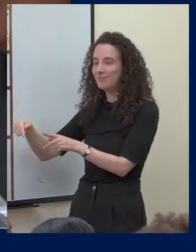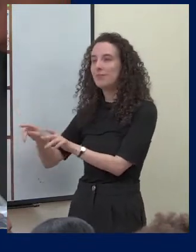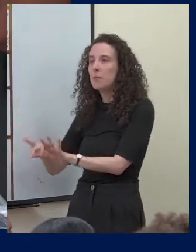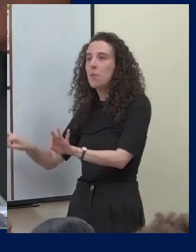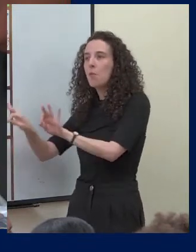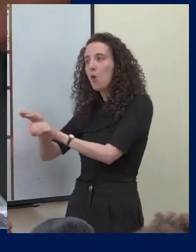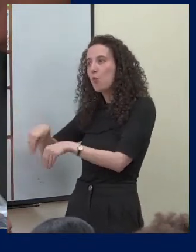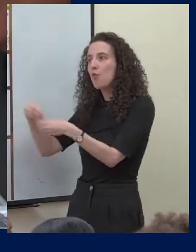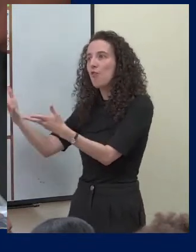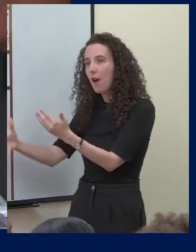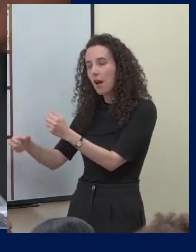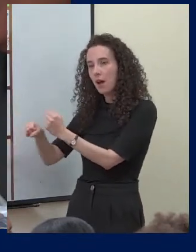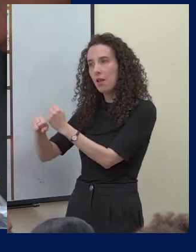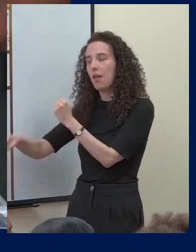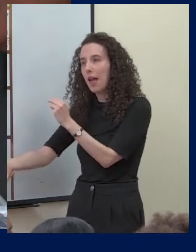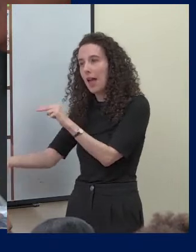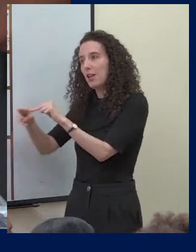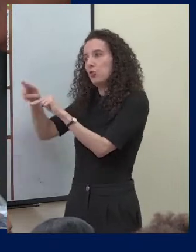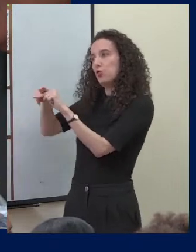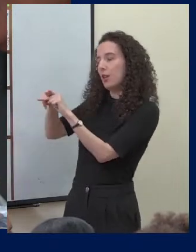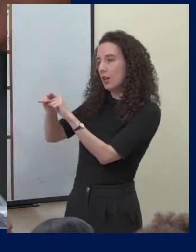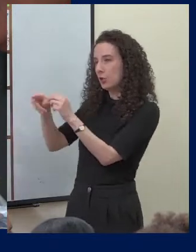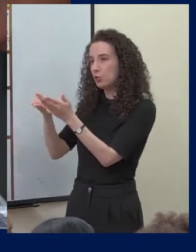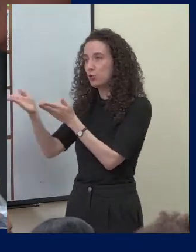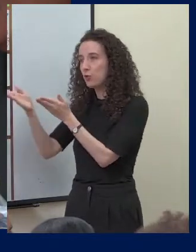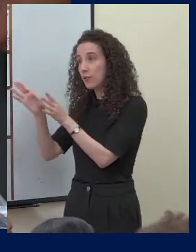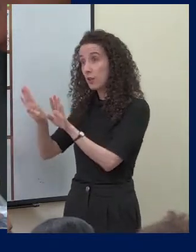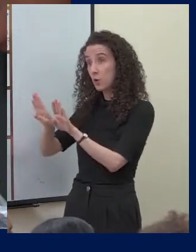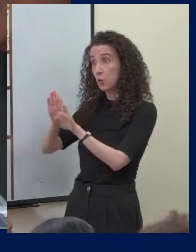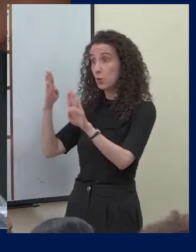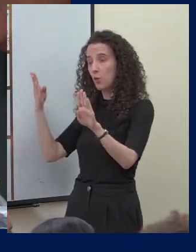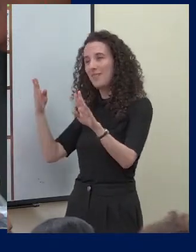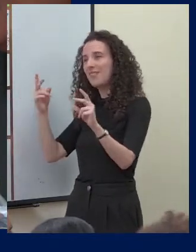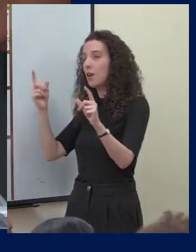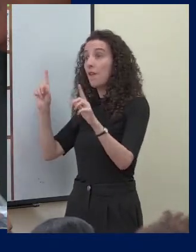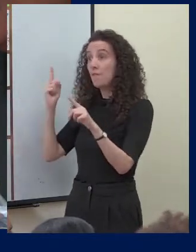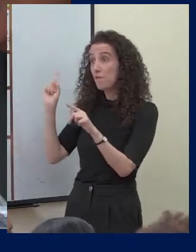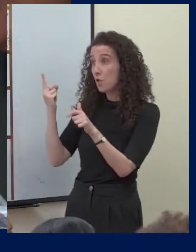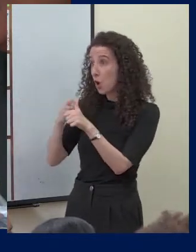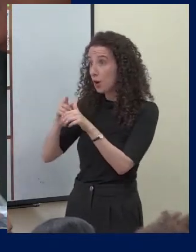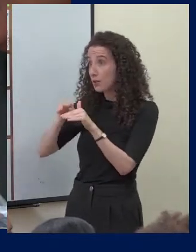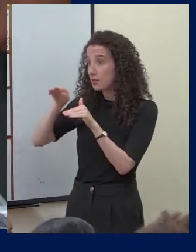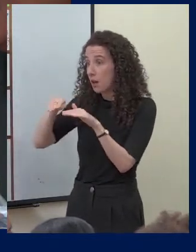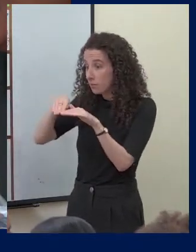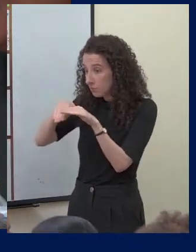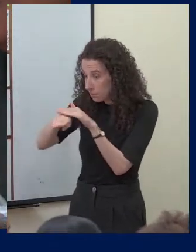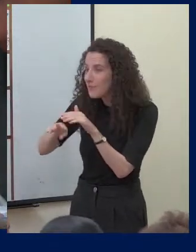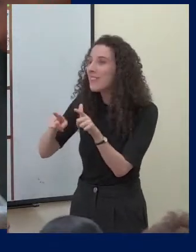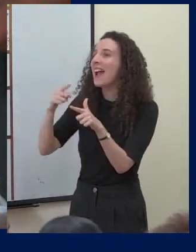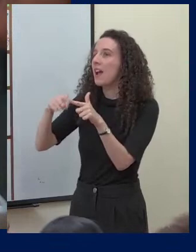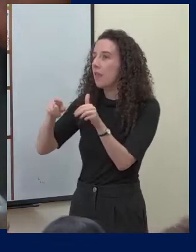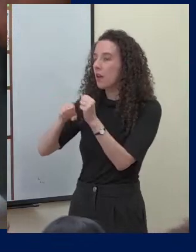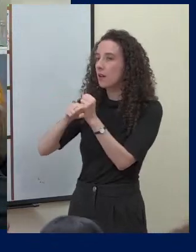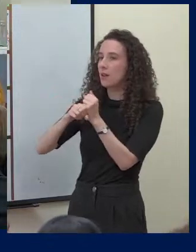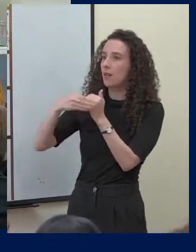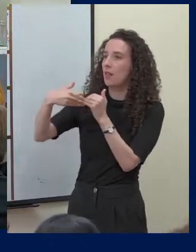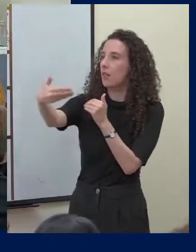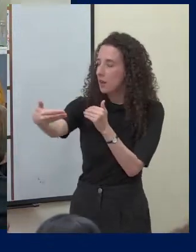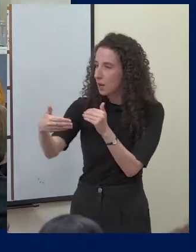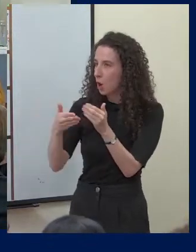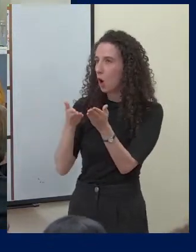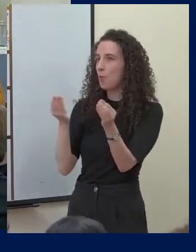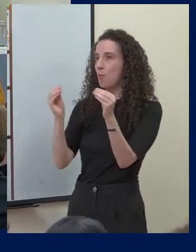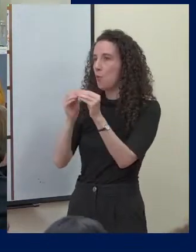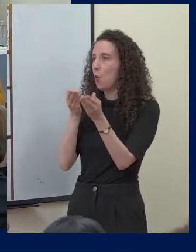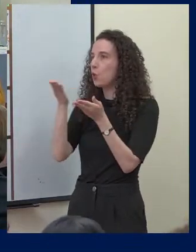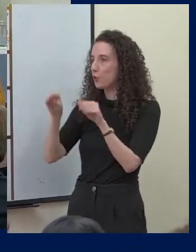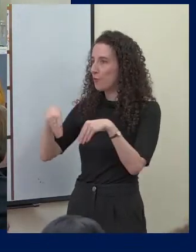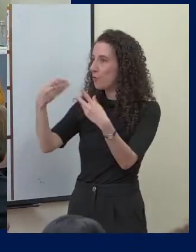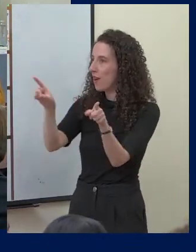door and people believe we are not just ready to listen but offer services as well.